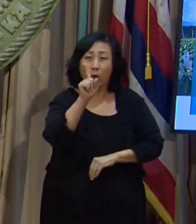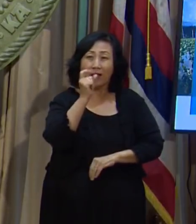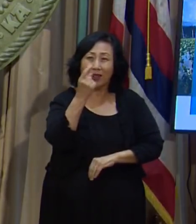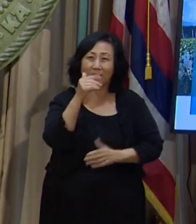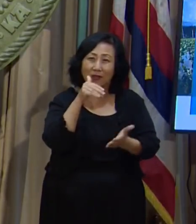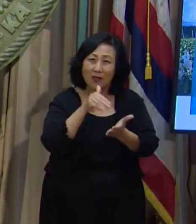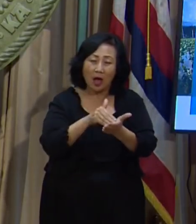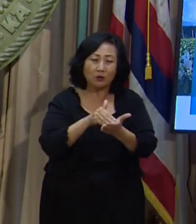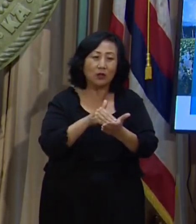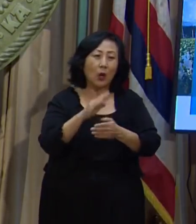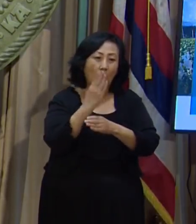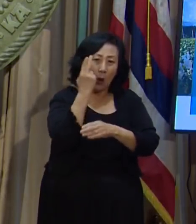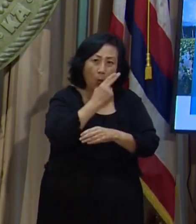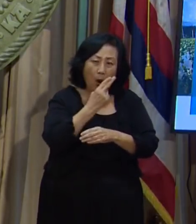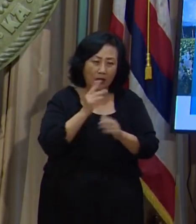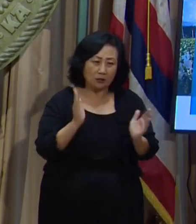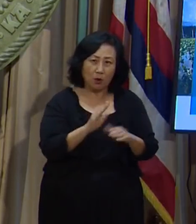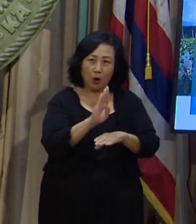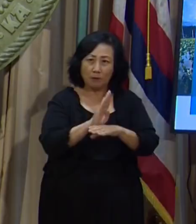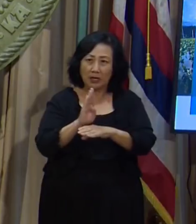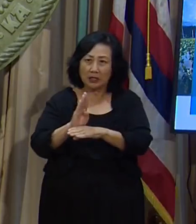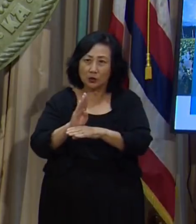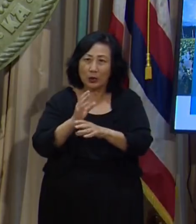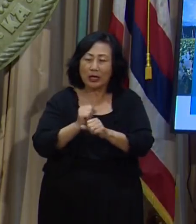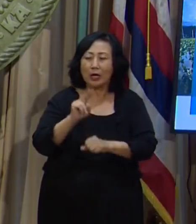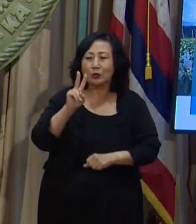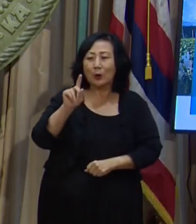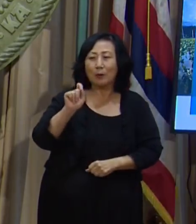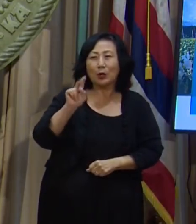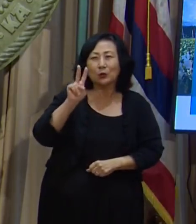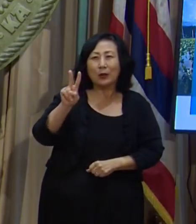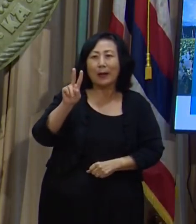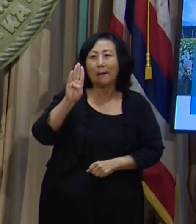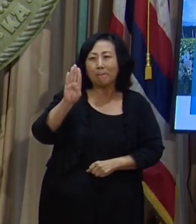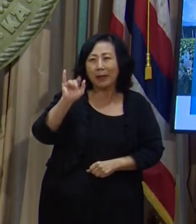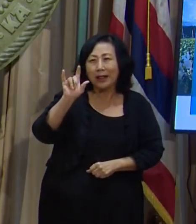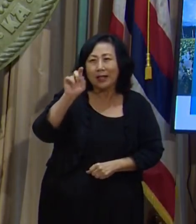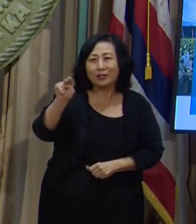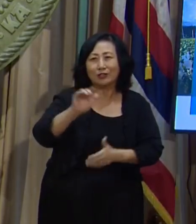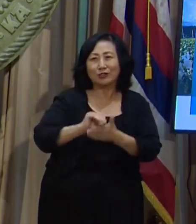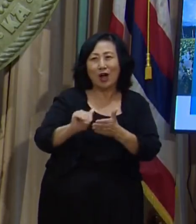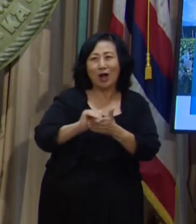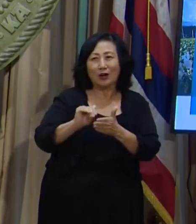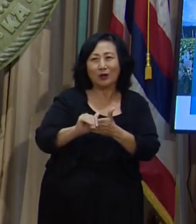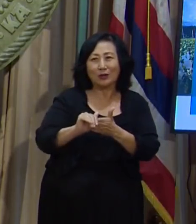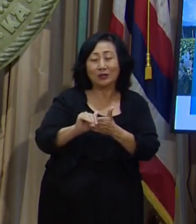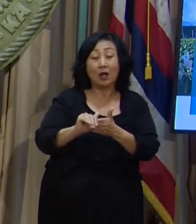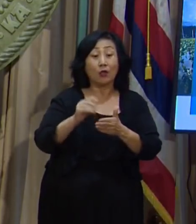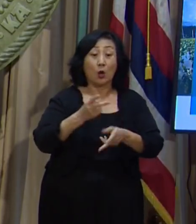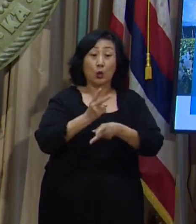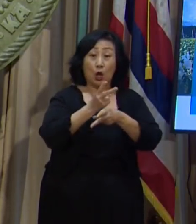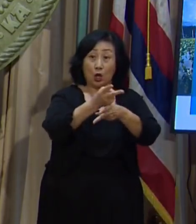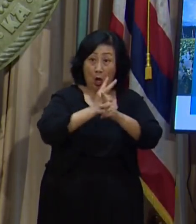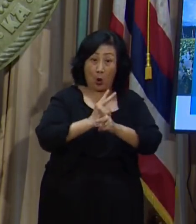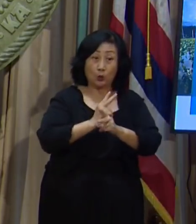BY THE CONGRESS. MORE THAN 11,000 HAWAII SMALL